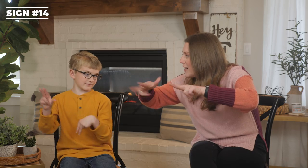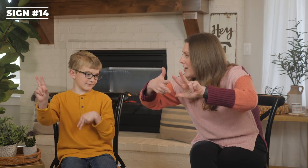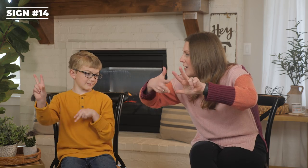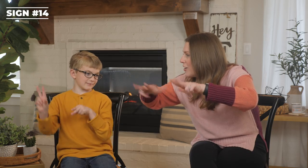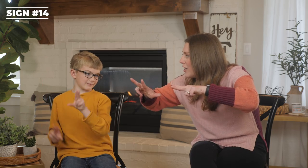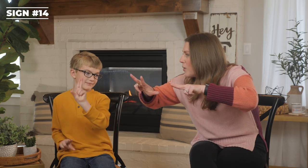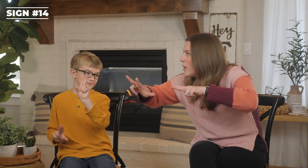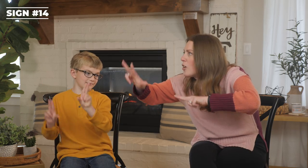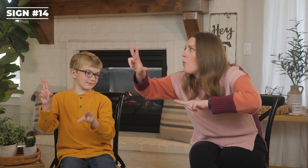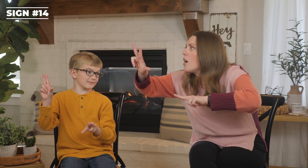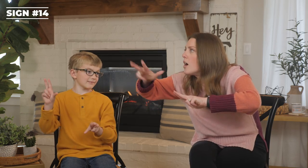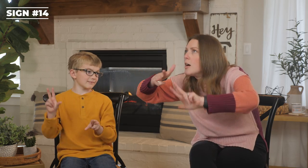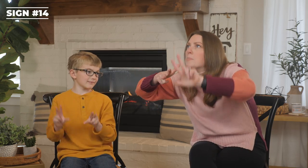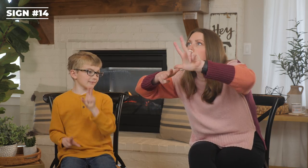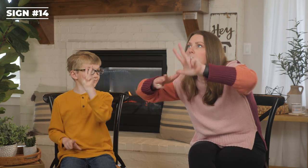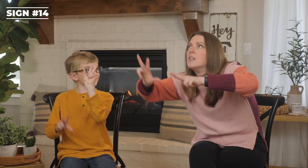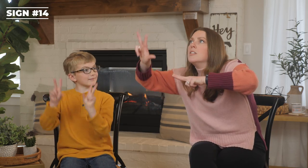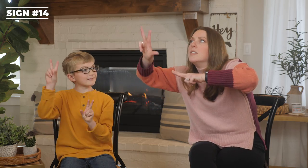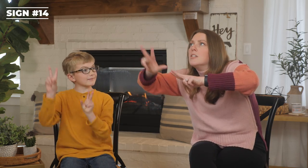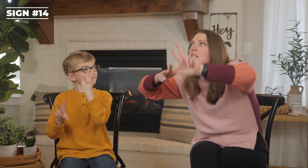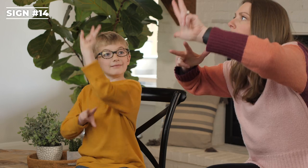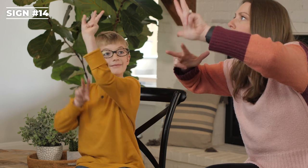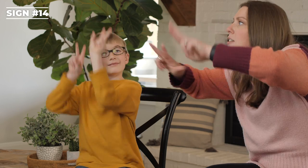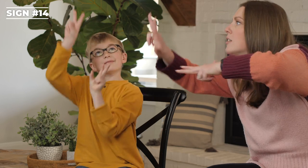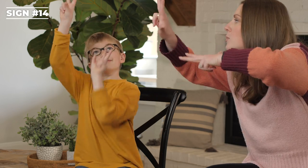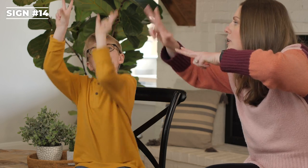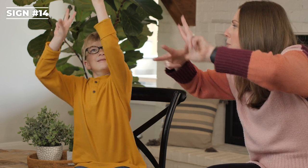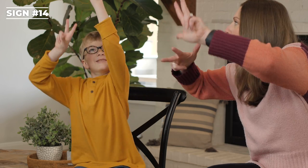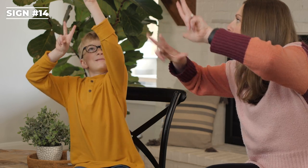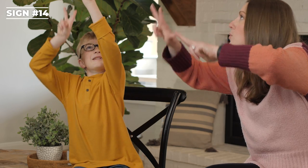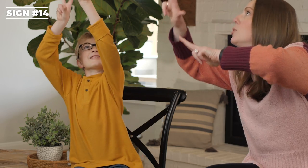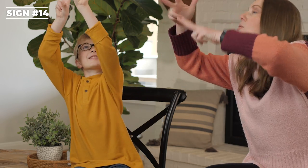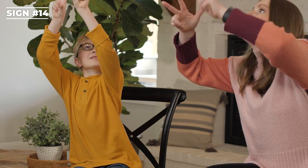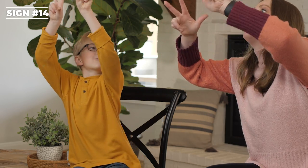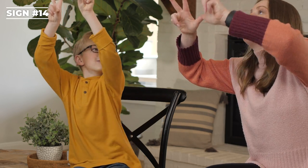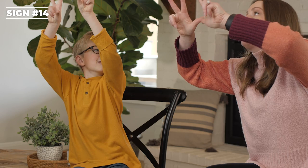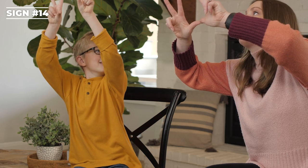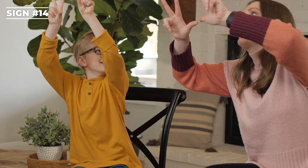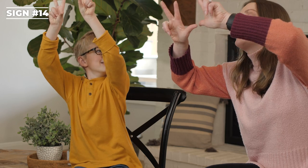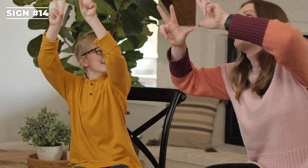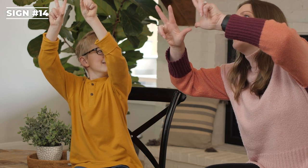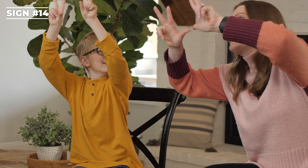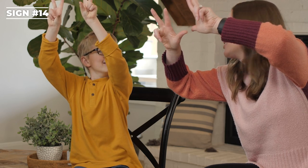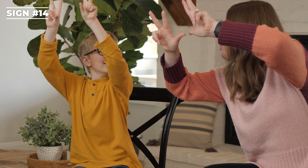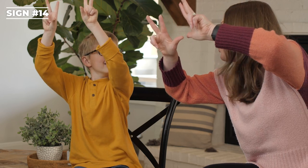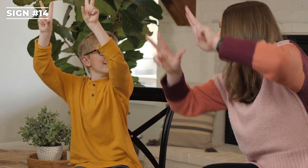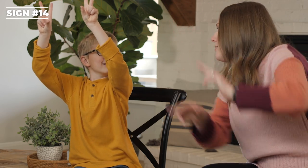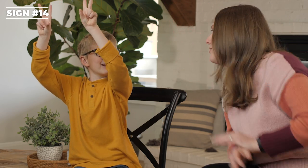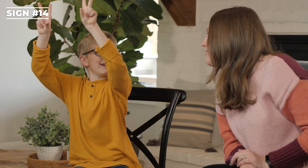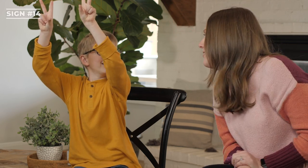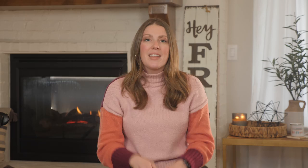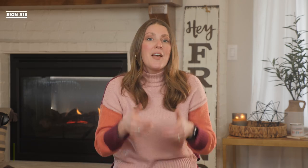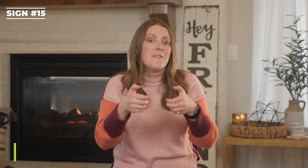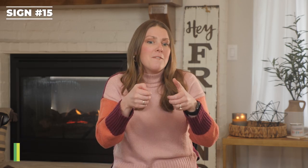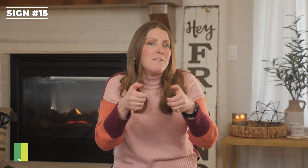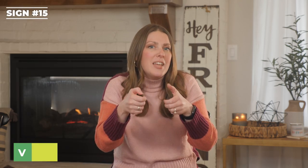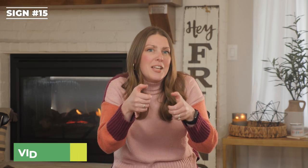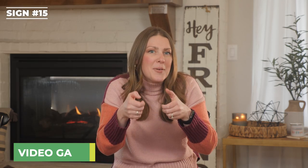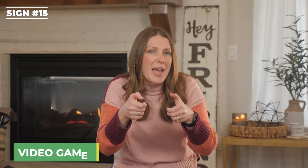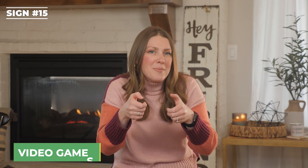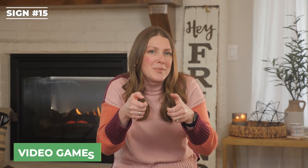Very good. We can go up really big mountain, man that's a really steep one. Yeah. 'Video games,